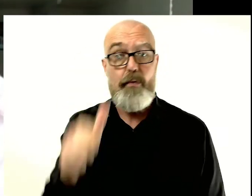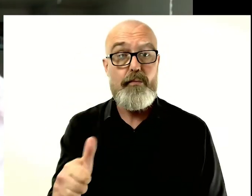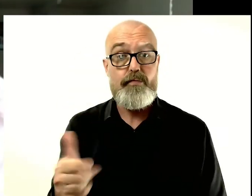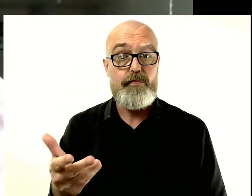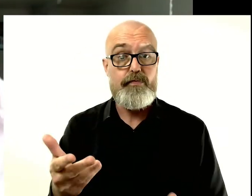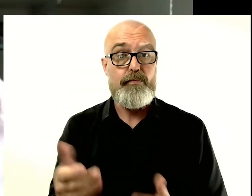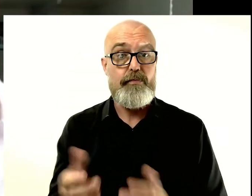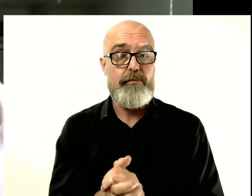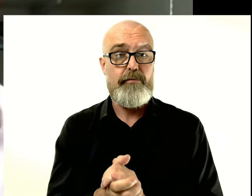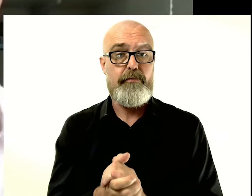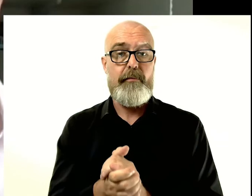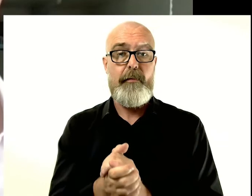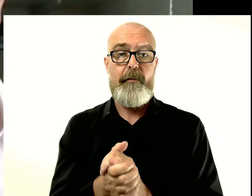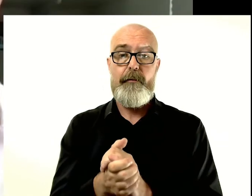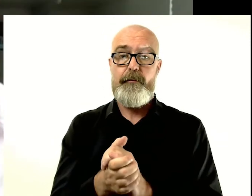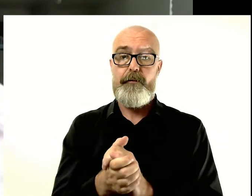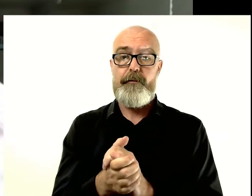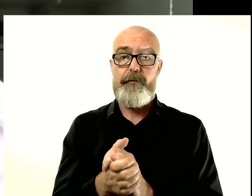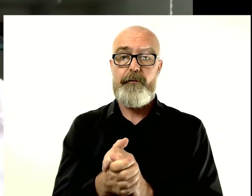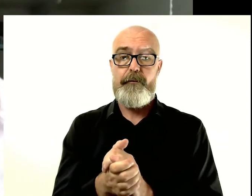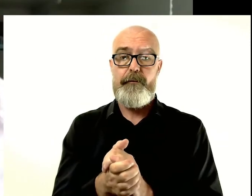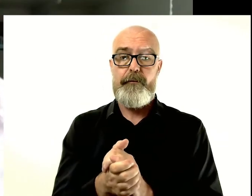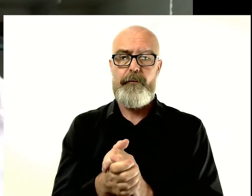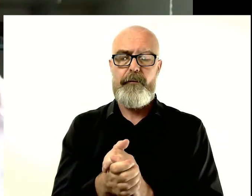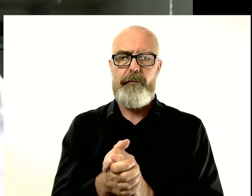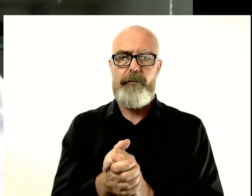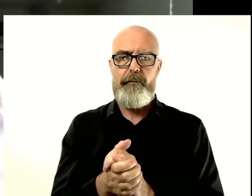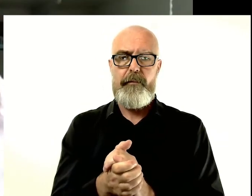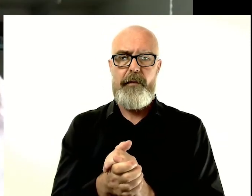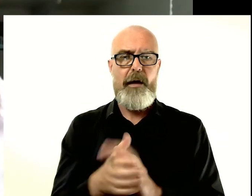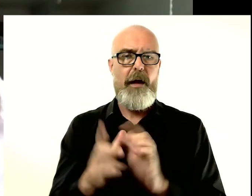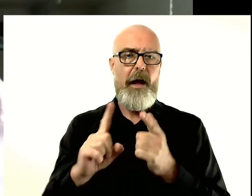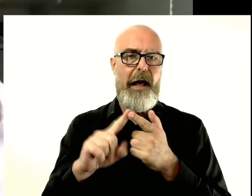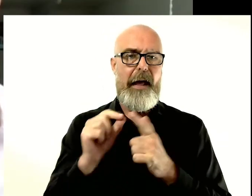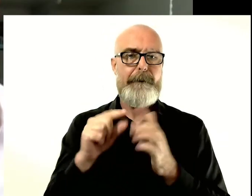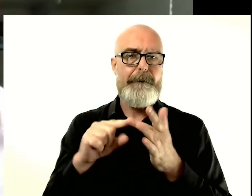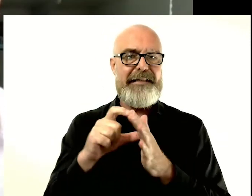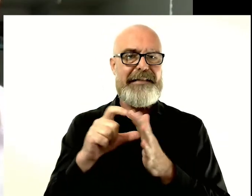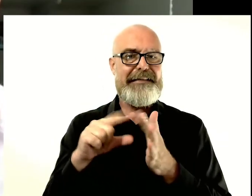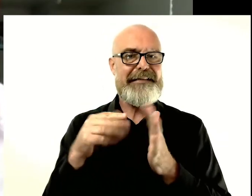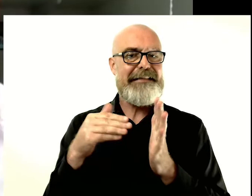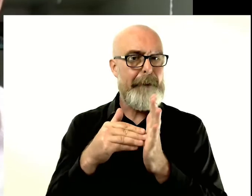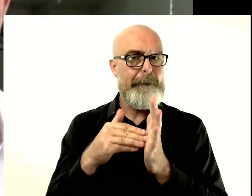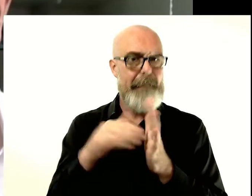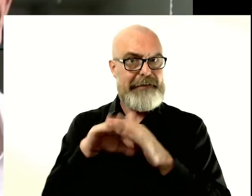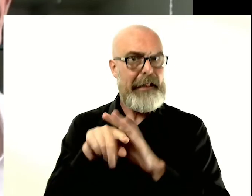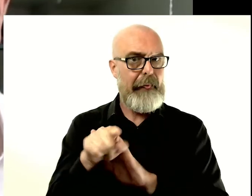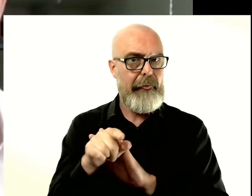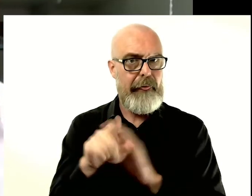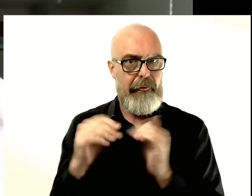anybody knows what epidemiology is what's in there the term epidemics is in